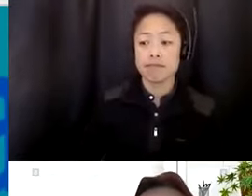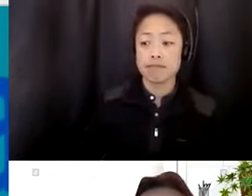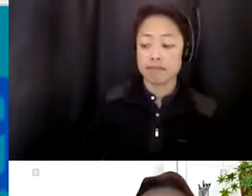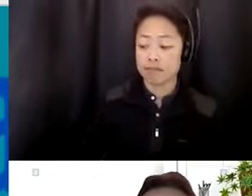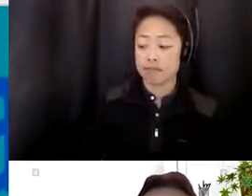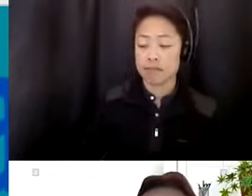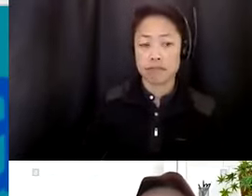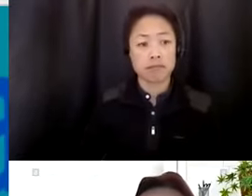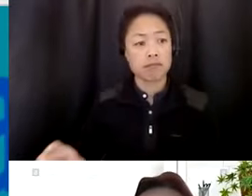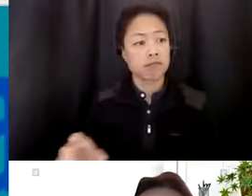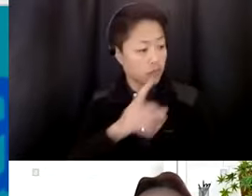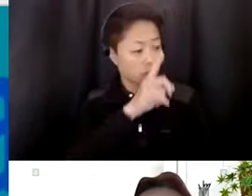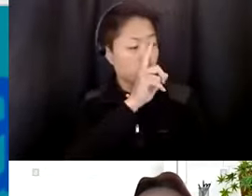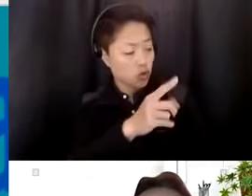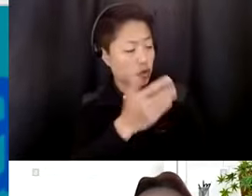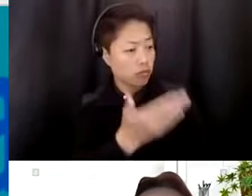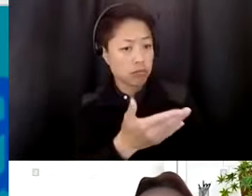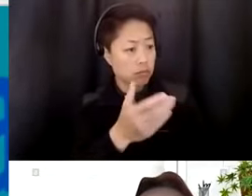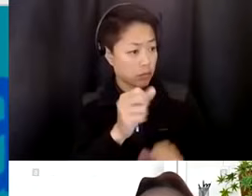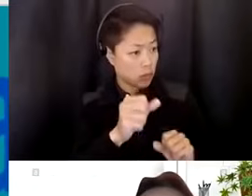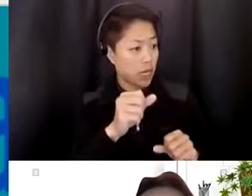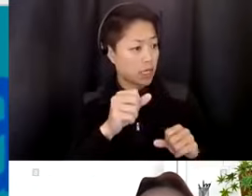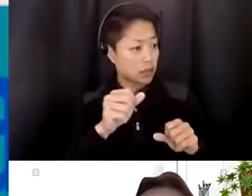Sure, that's fine. And you’re able to screen share and everything?